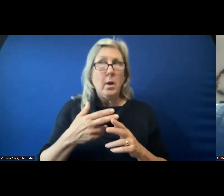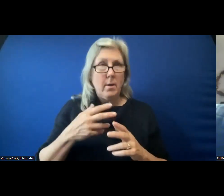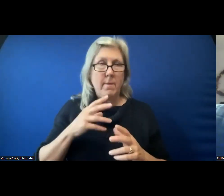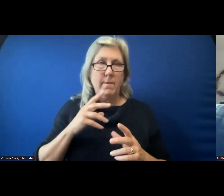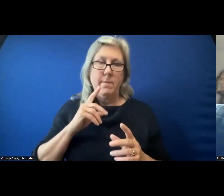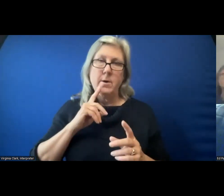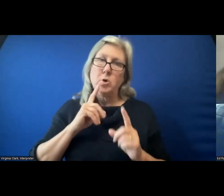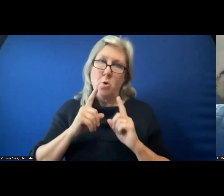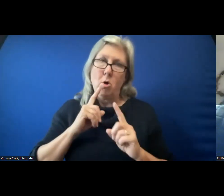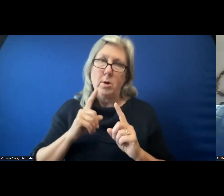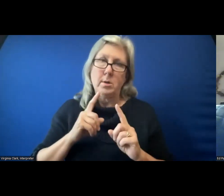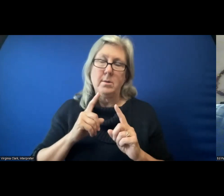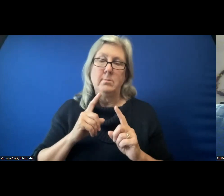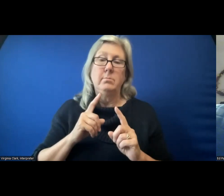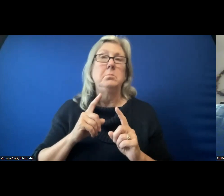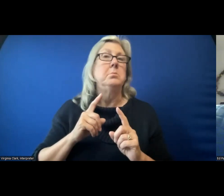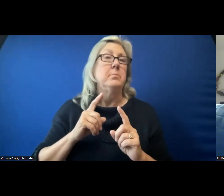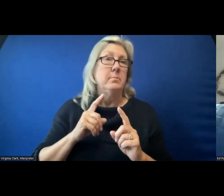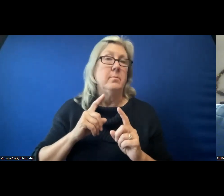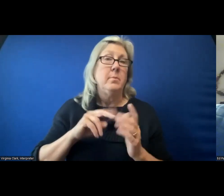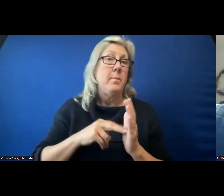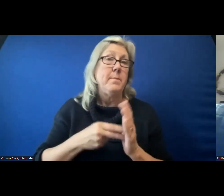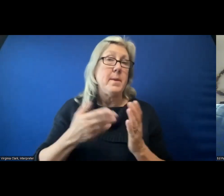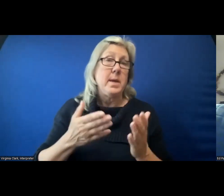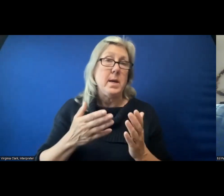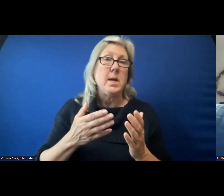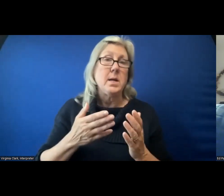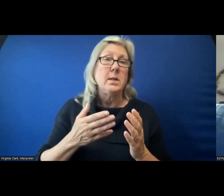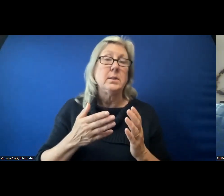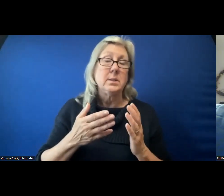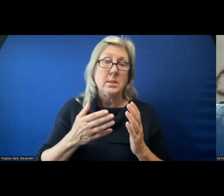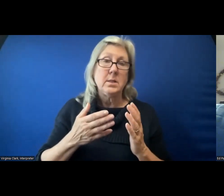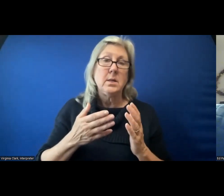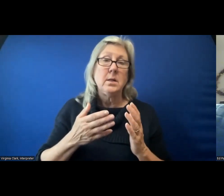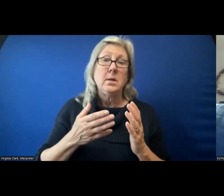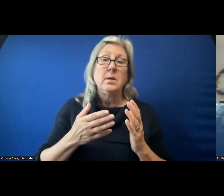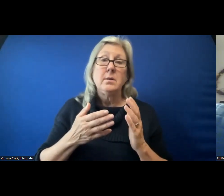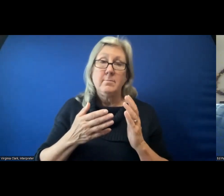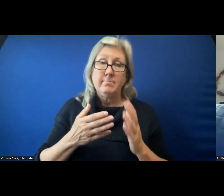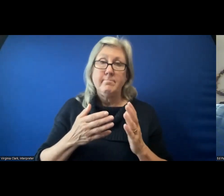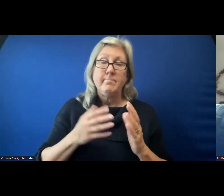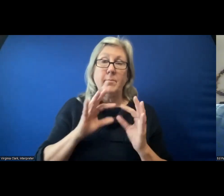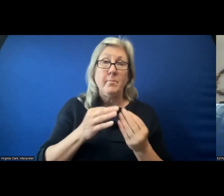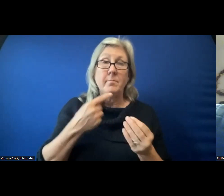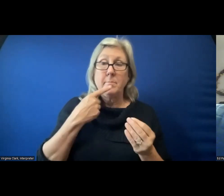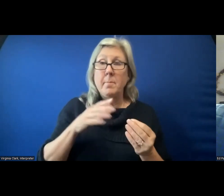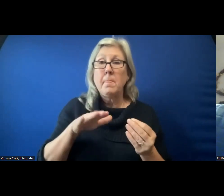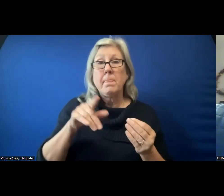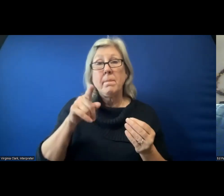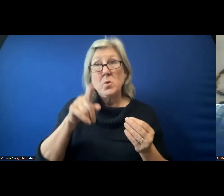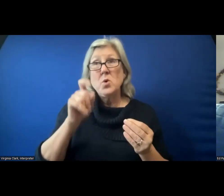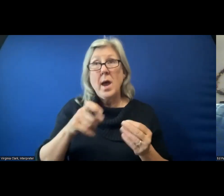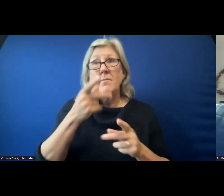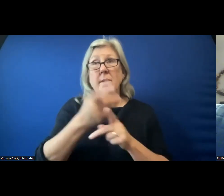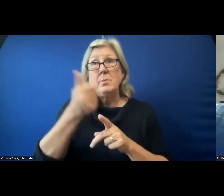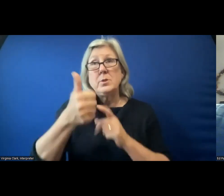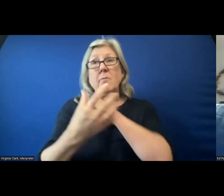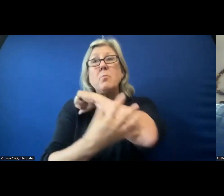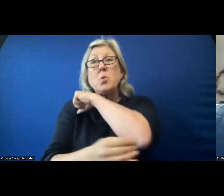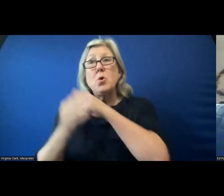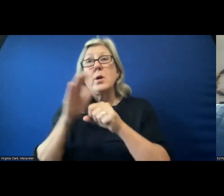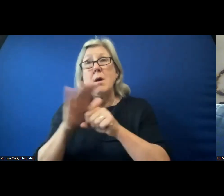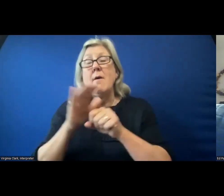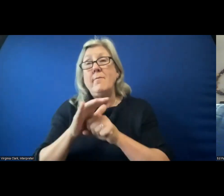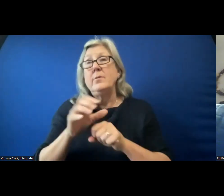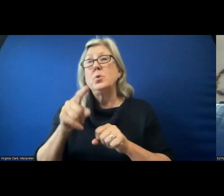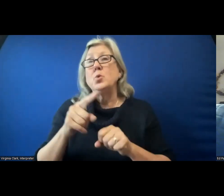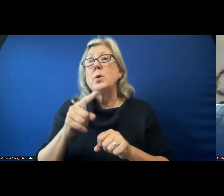talk means you are going to have to keep yourself impoverished enough to qualify for a Medicaided